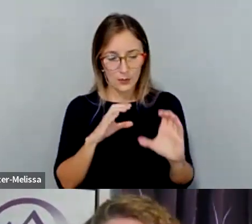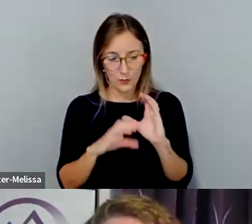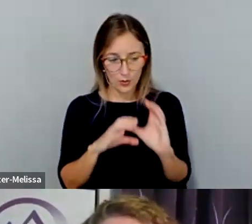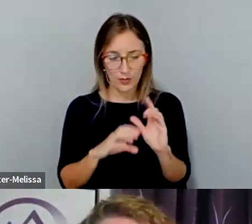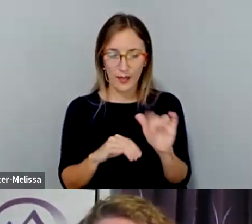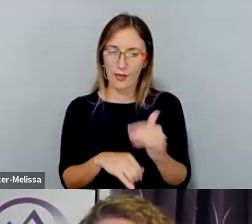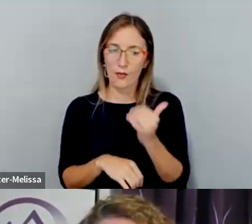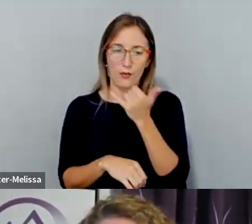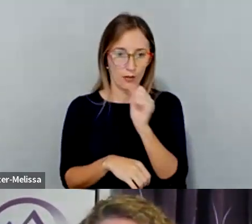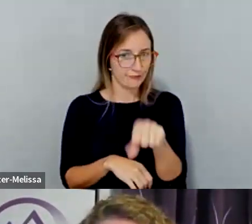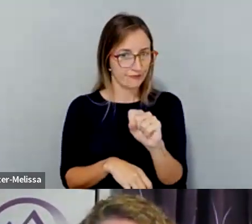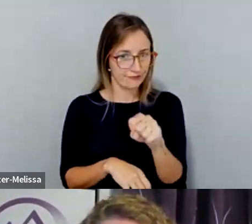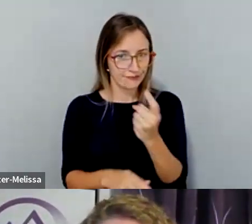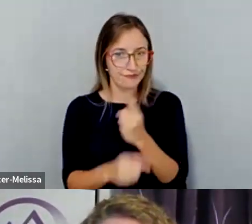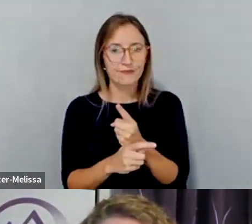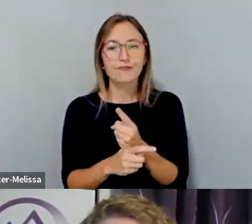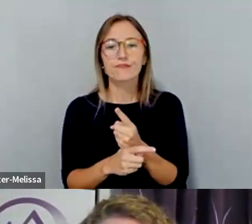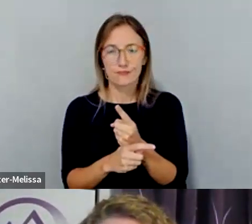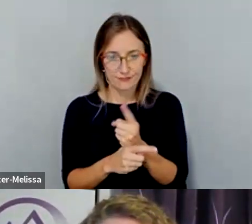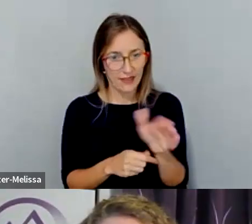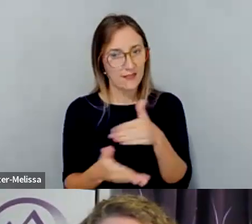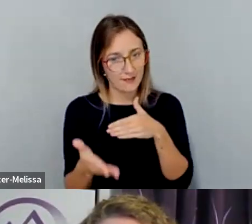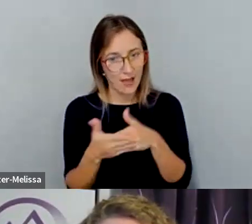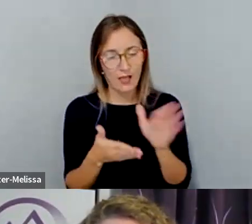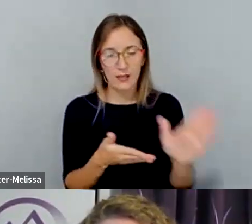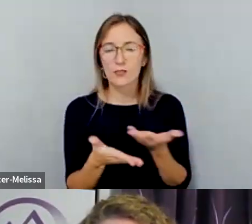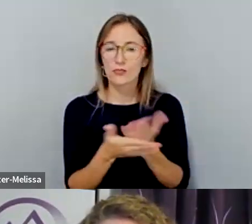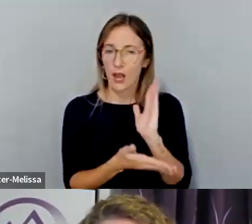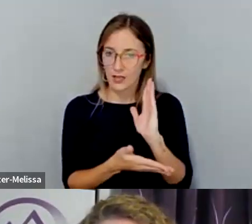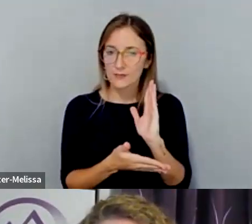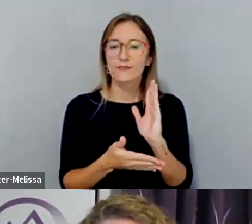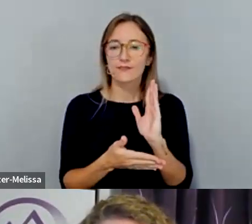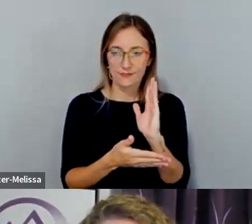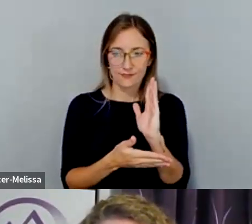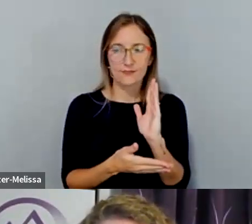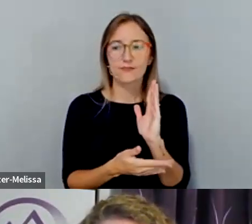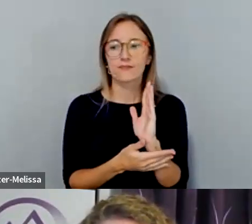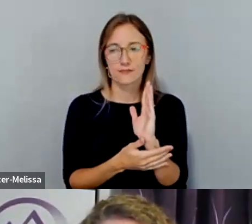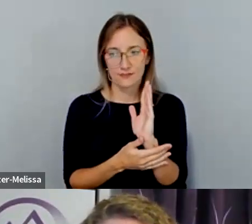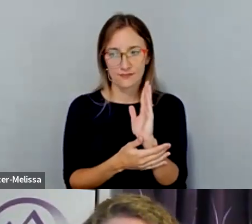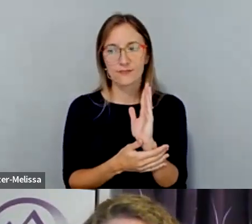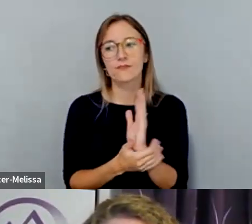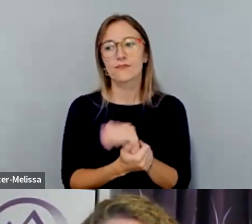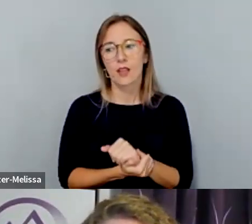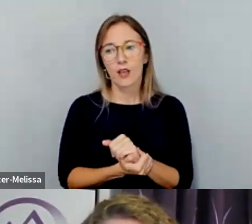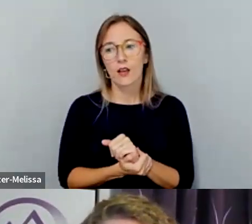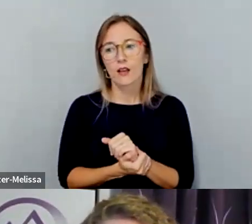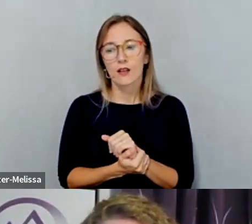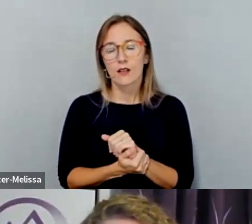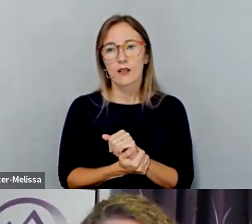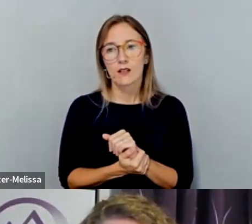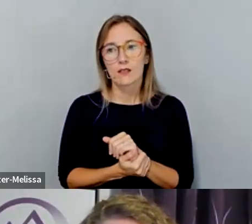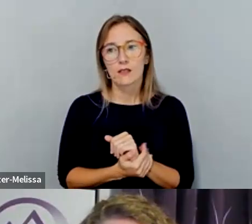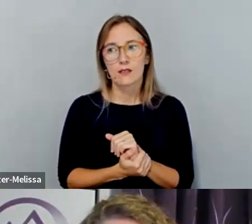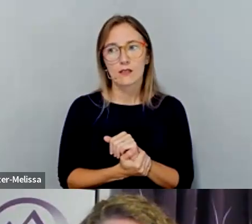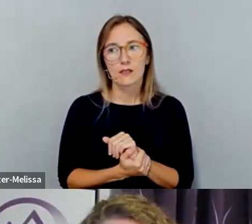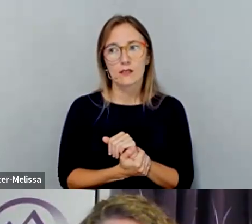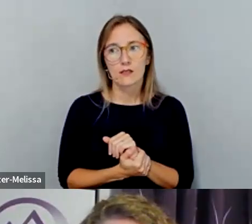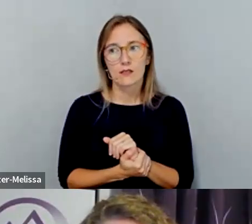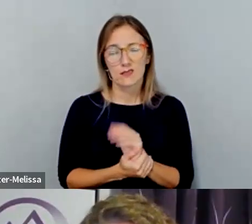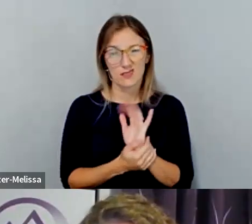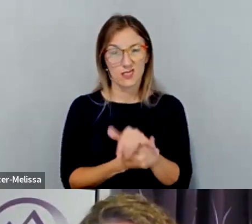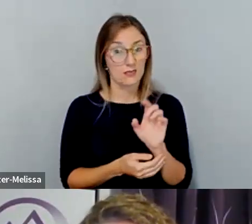wrong if they cuffed his hands behind him and that is the only way he can